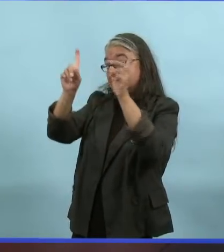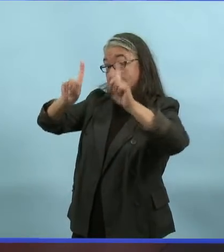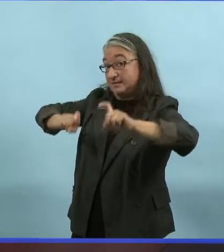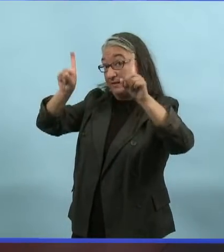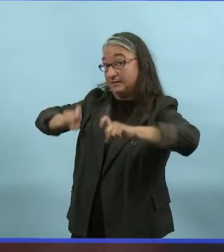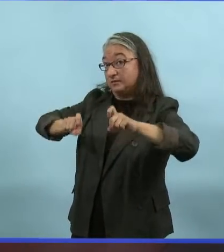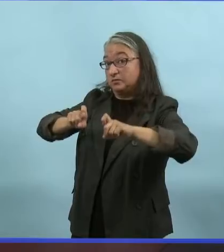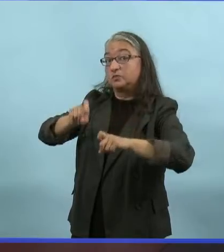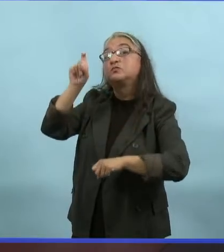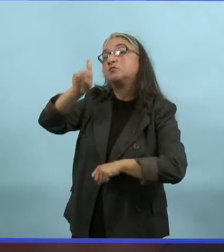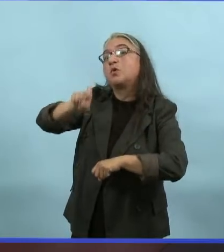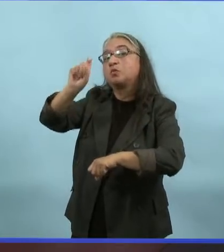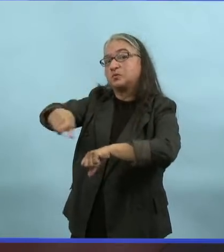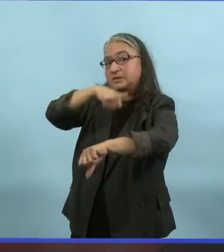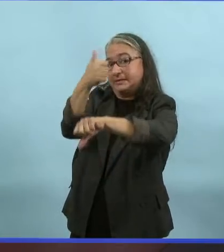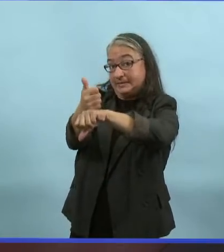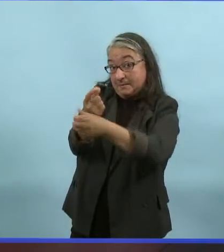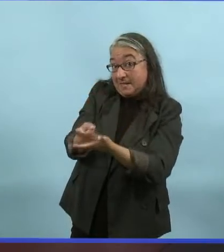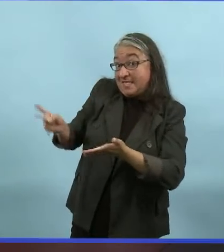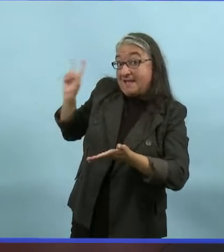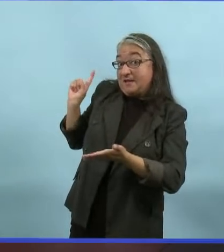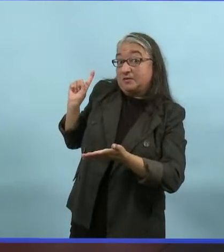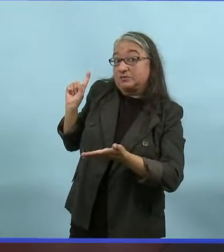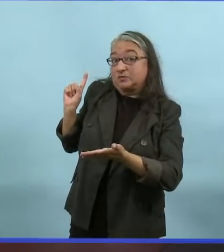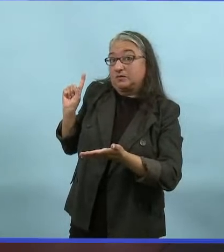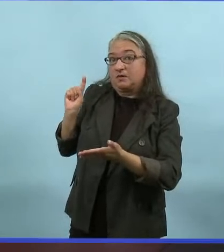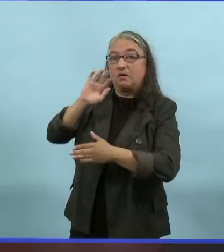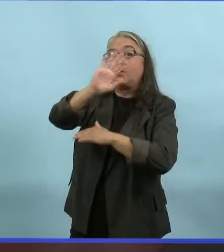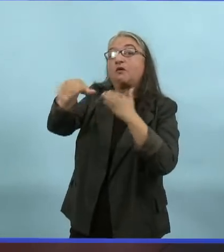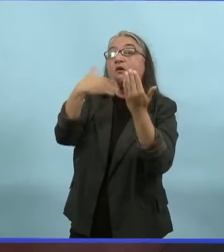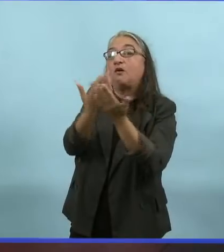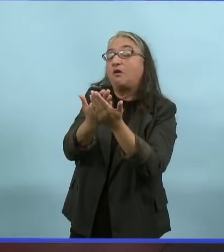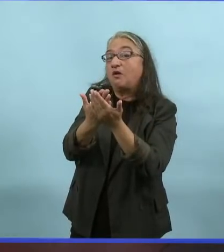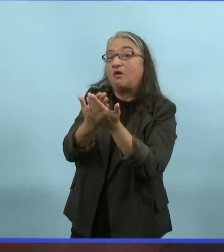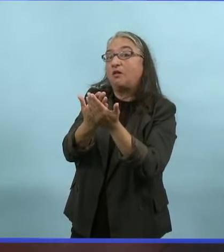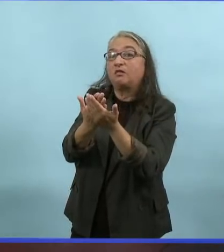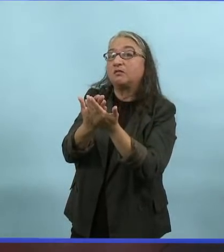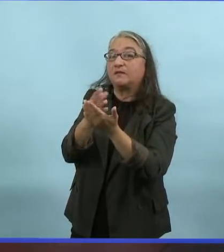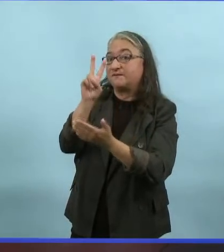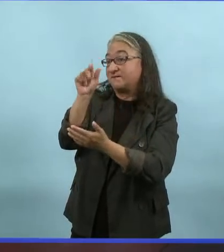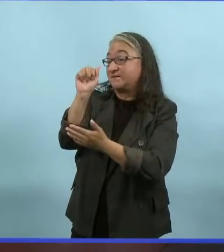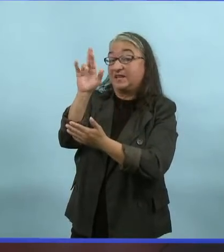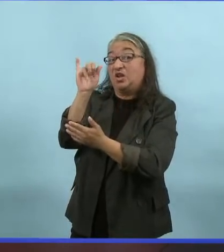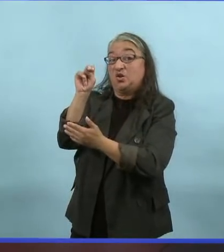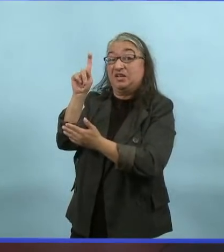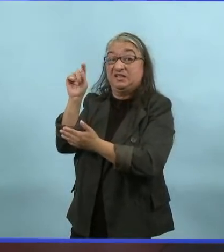the unspecified samples for the variant and when do you project it may become dominant in Manitoba